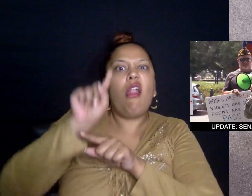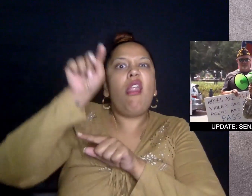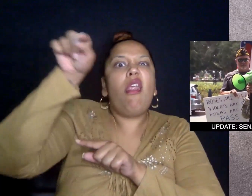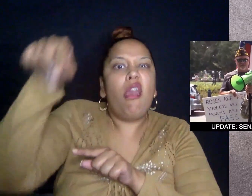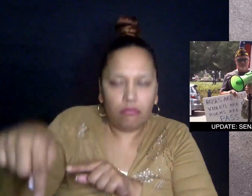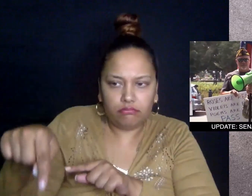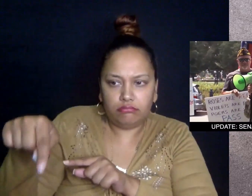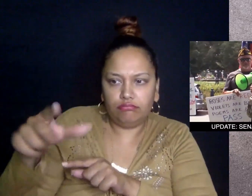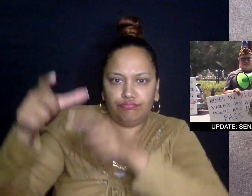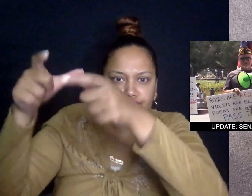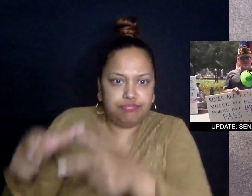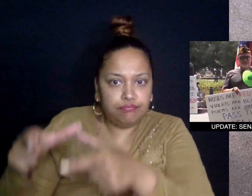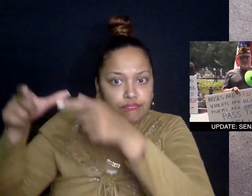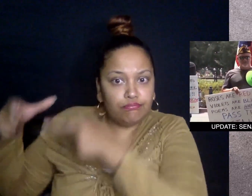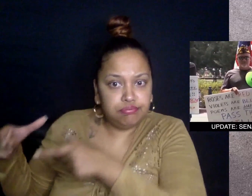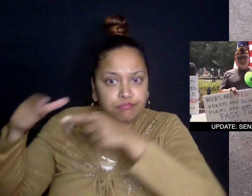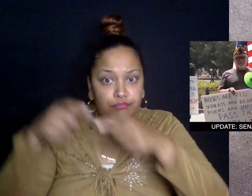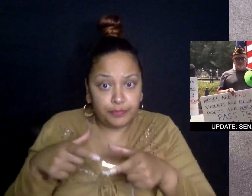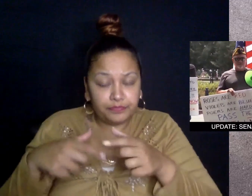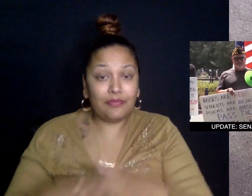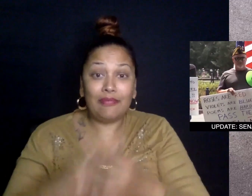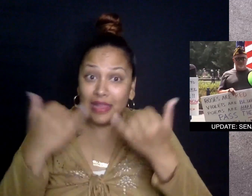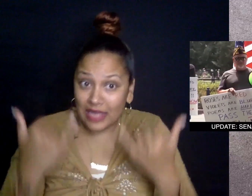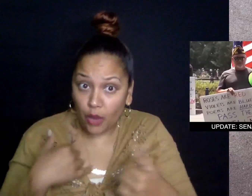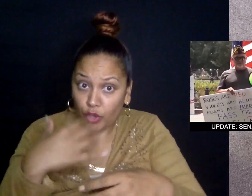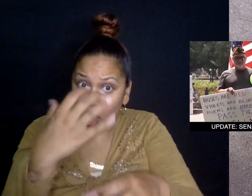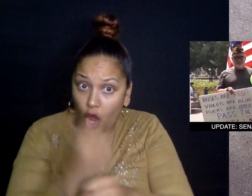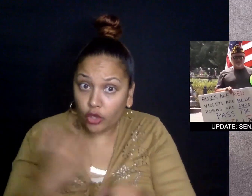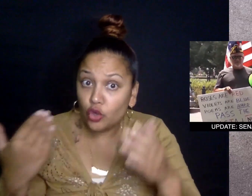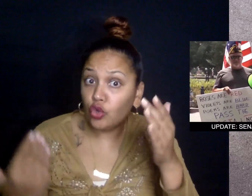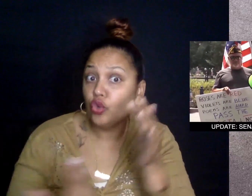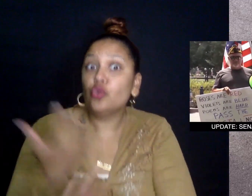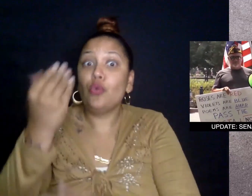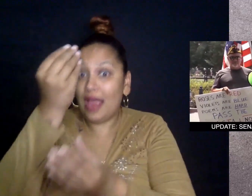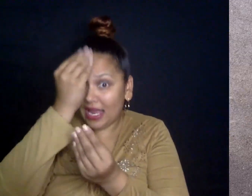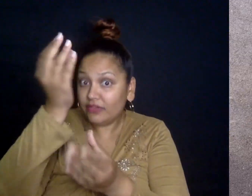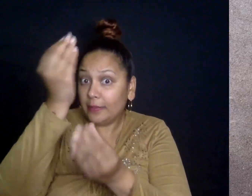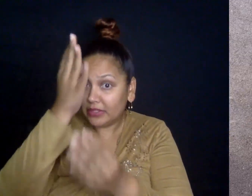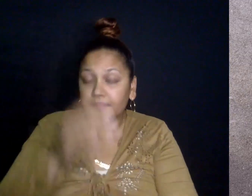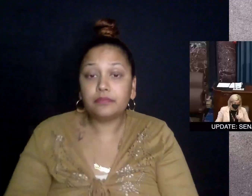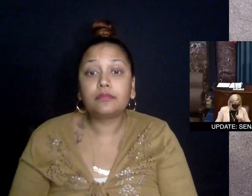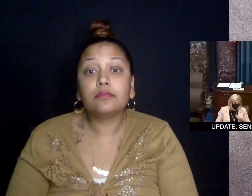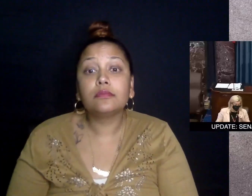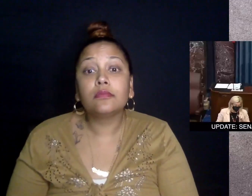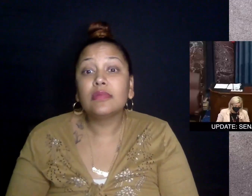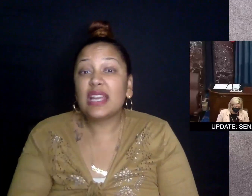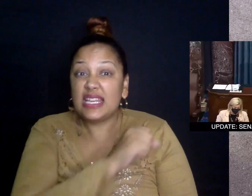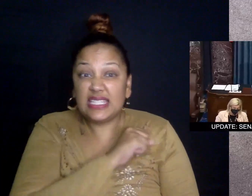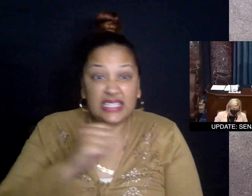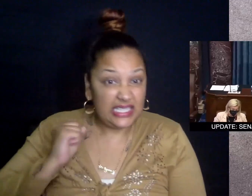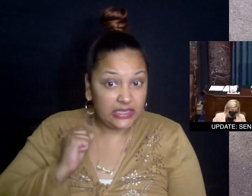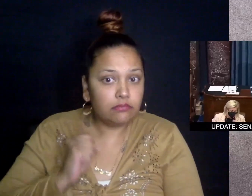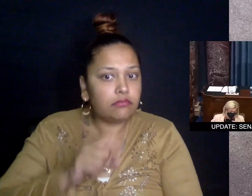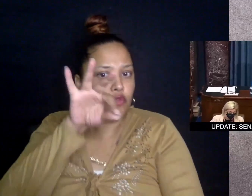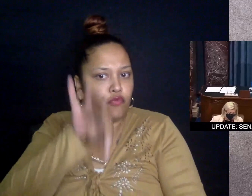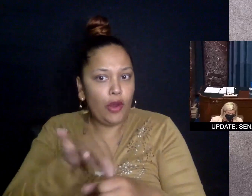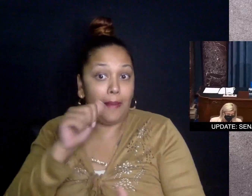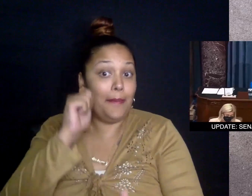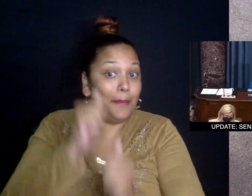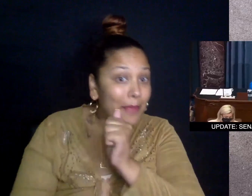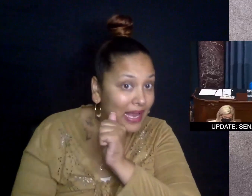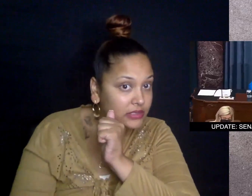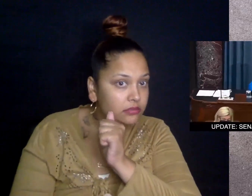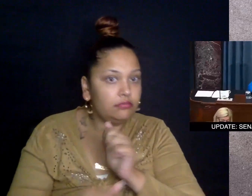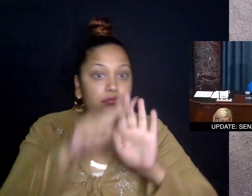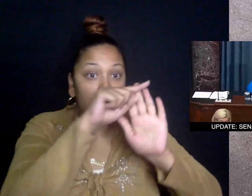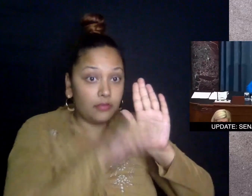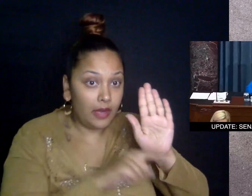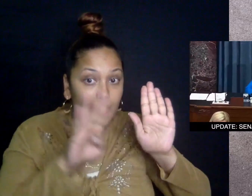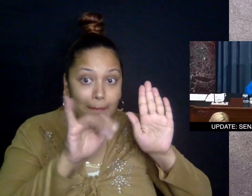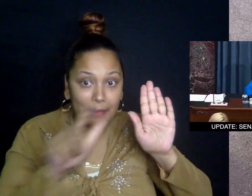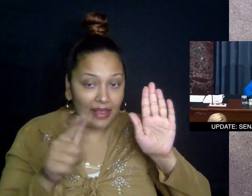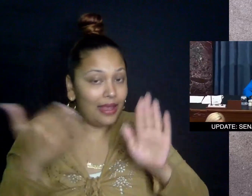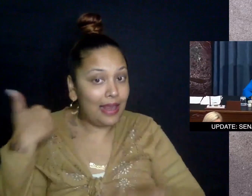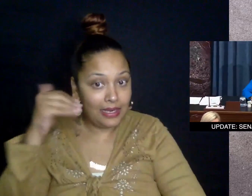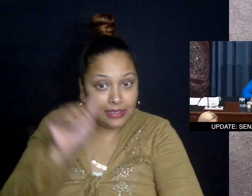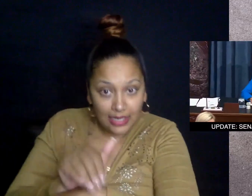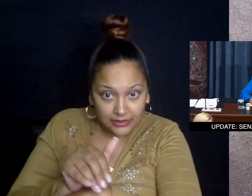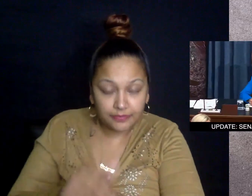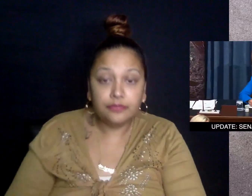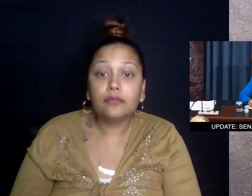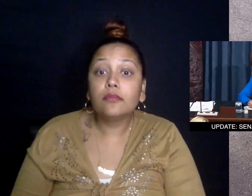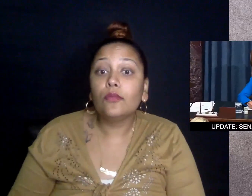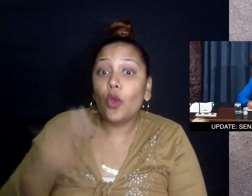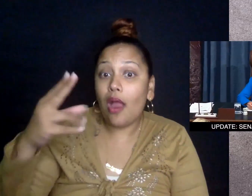sites at US military bases overseas now we have an update the Senate voted to pass the